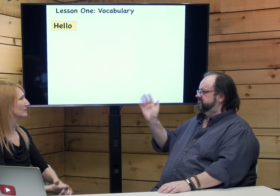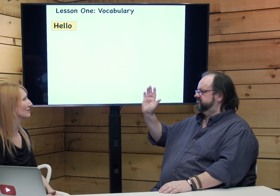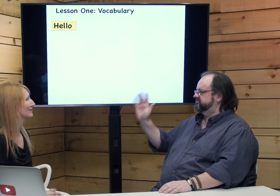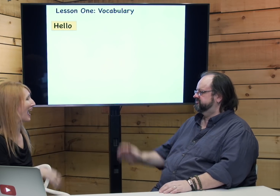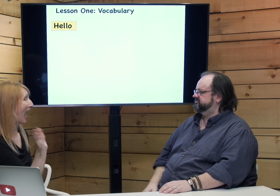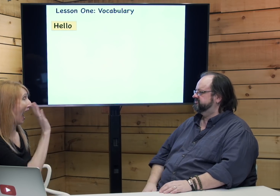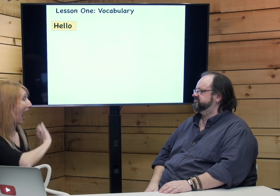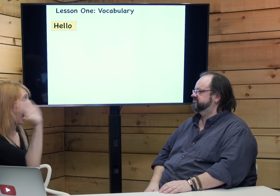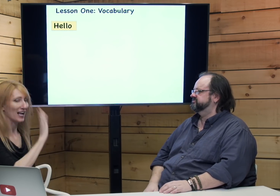hello